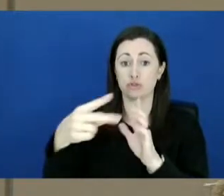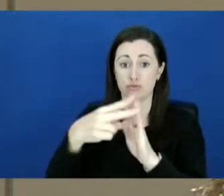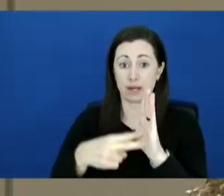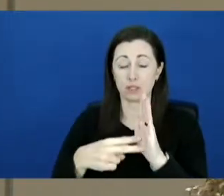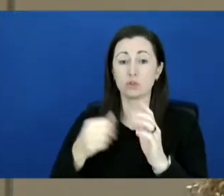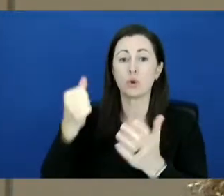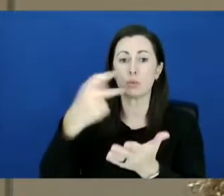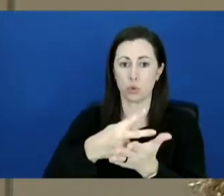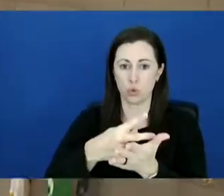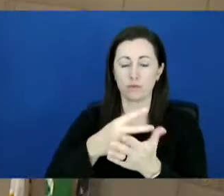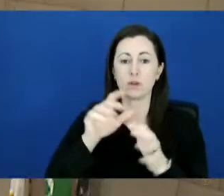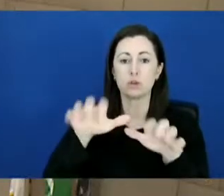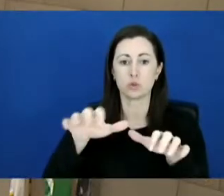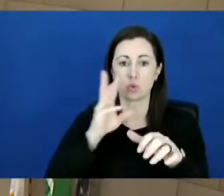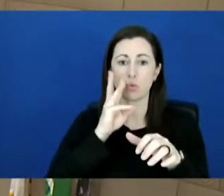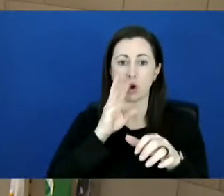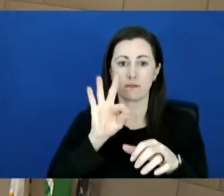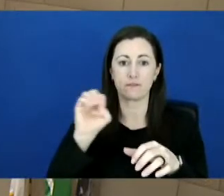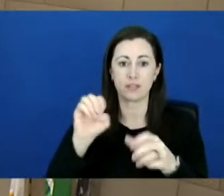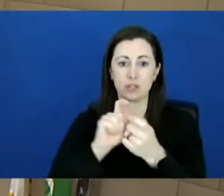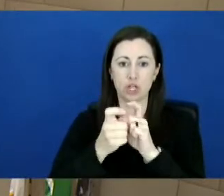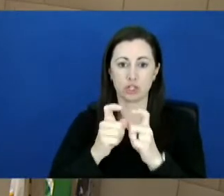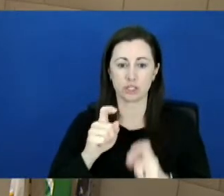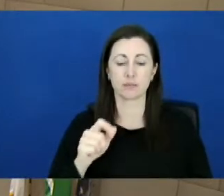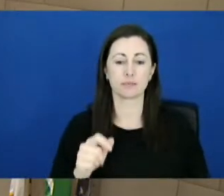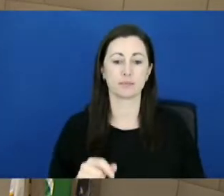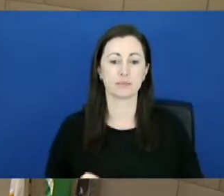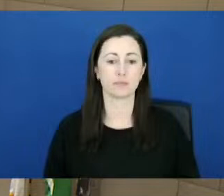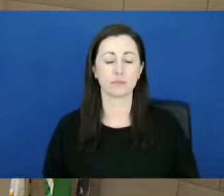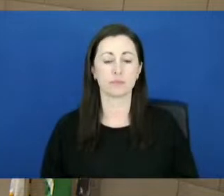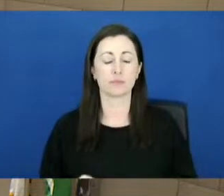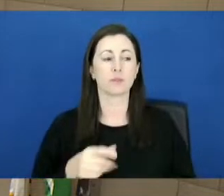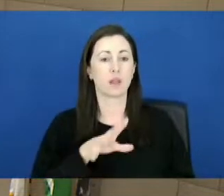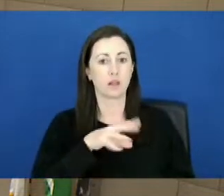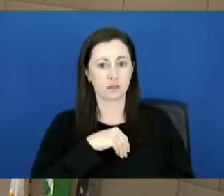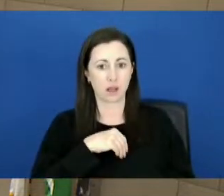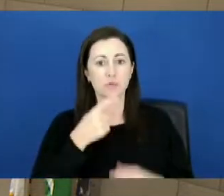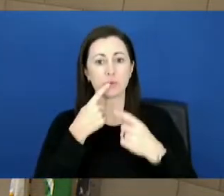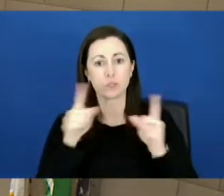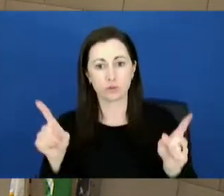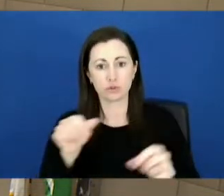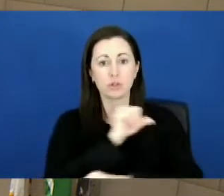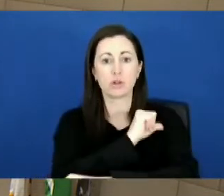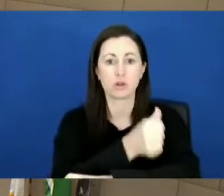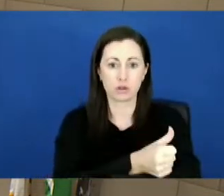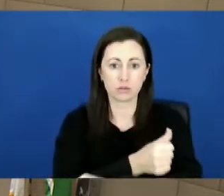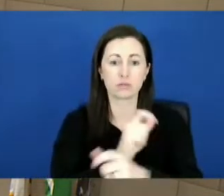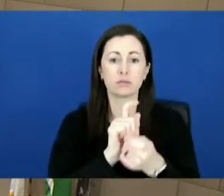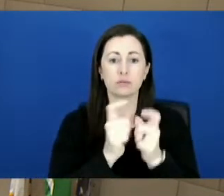MAKE THE MOTION AS YOU READ IT TO APPROVE THE STORMWATER FEE CHANGES.